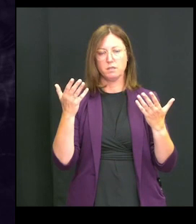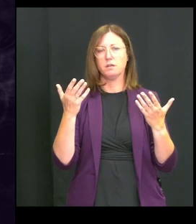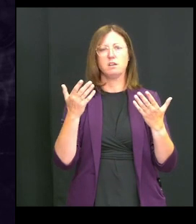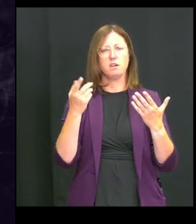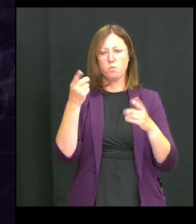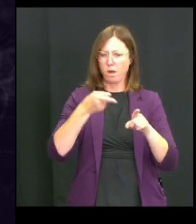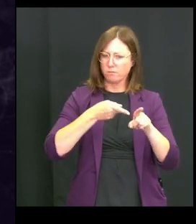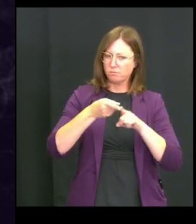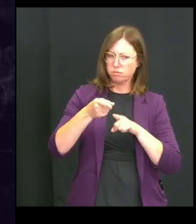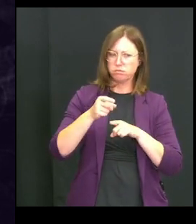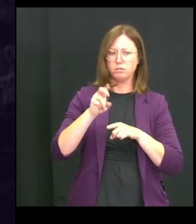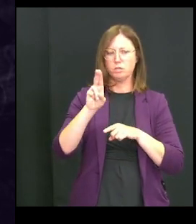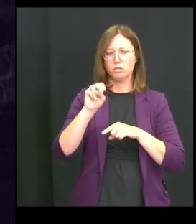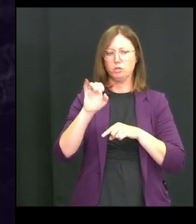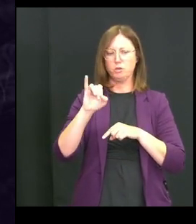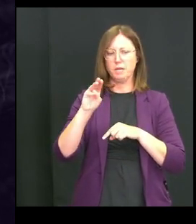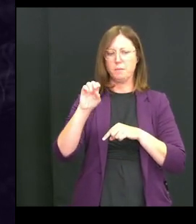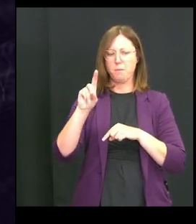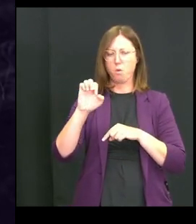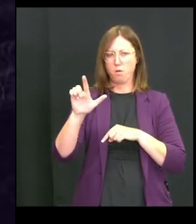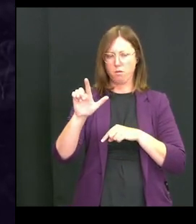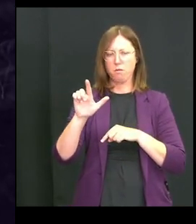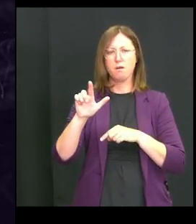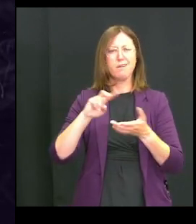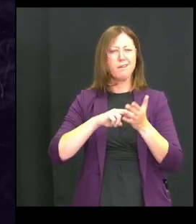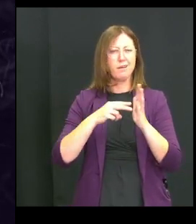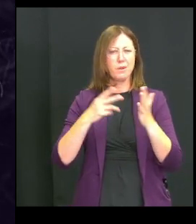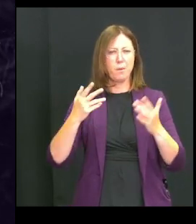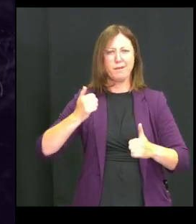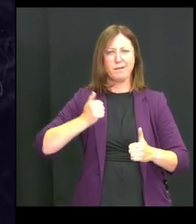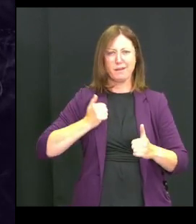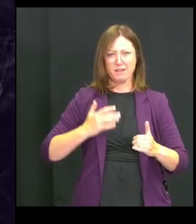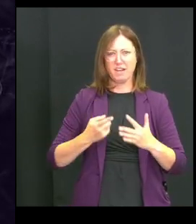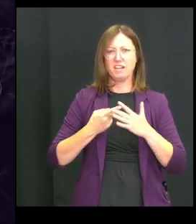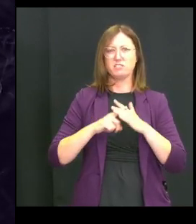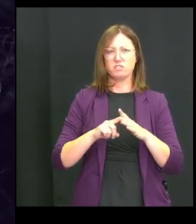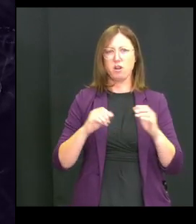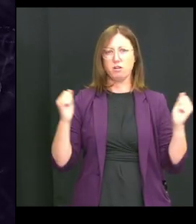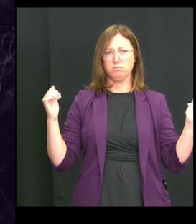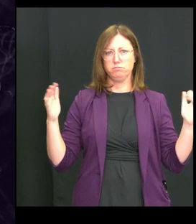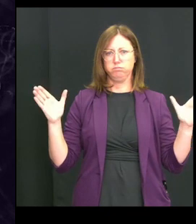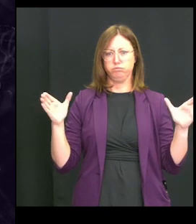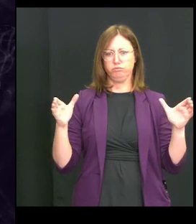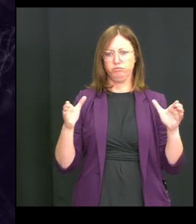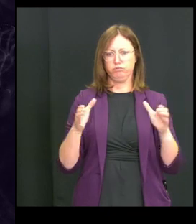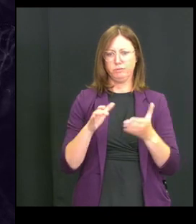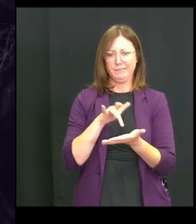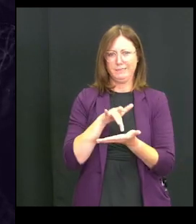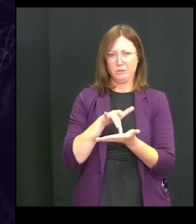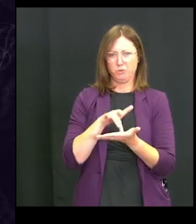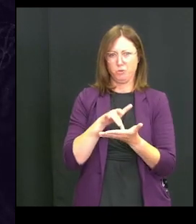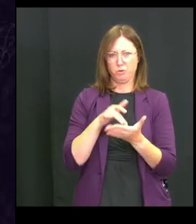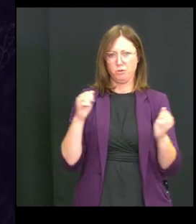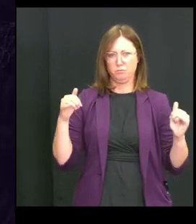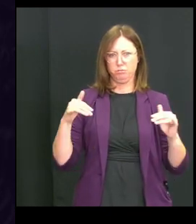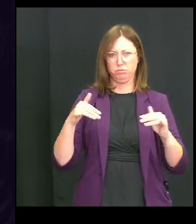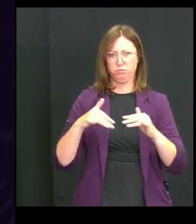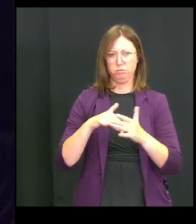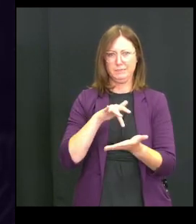And what I mean by that is that Canadians are clustering at the center point on that zero to ten scale. They're moderates.